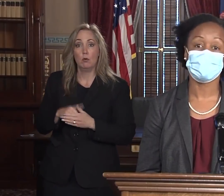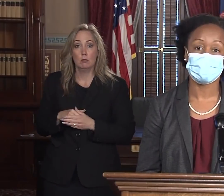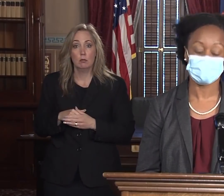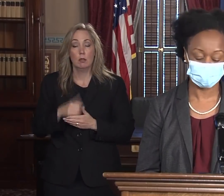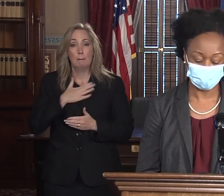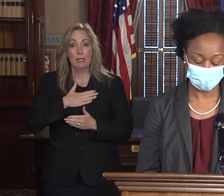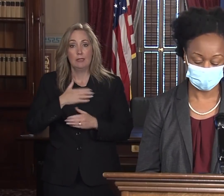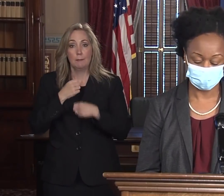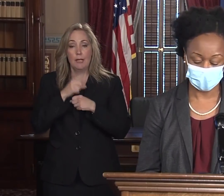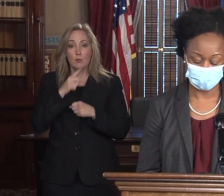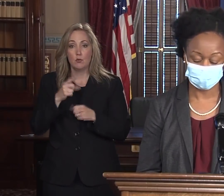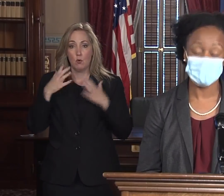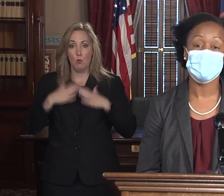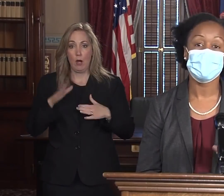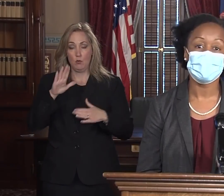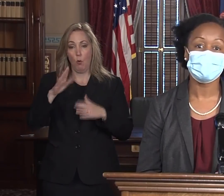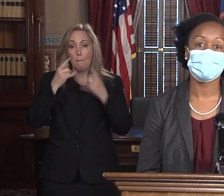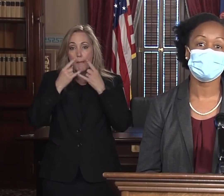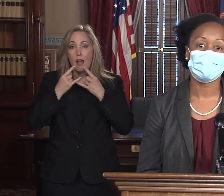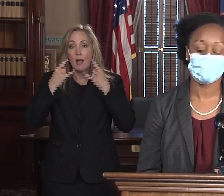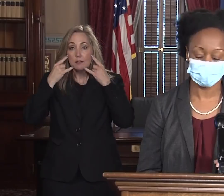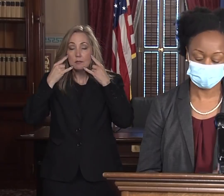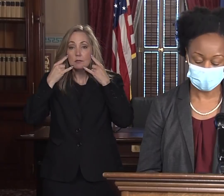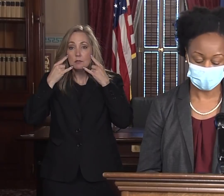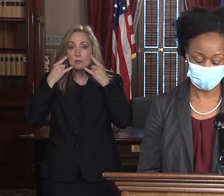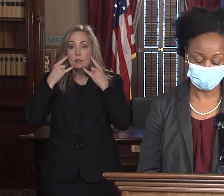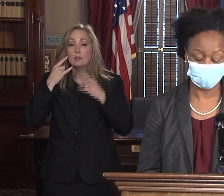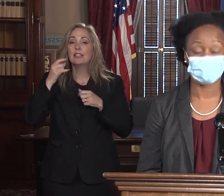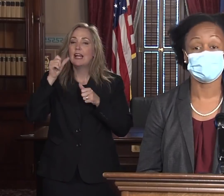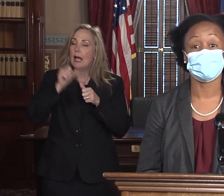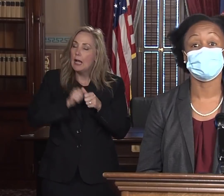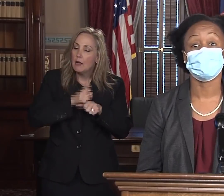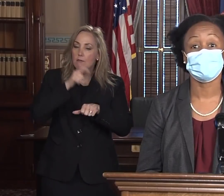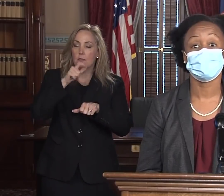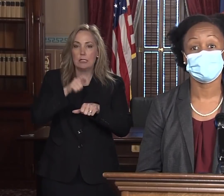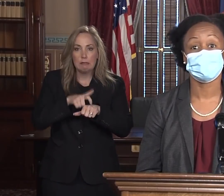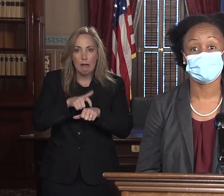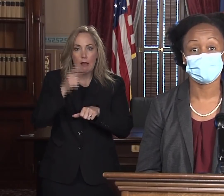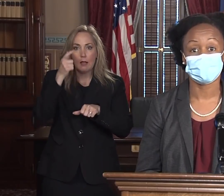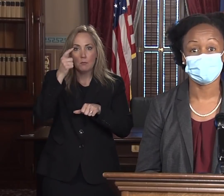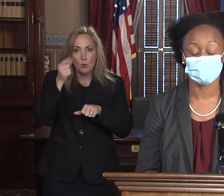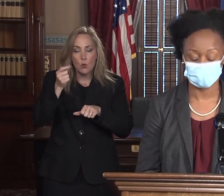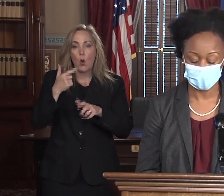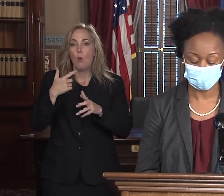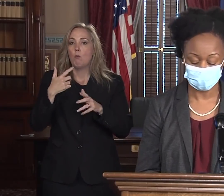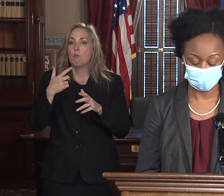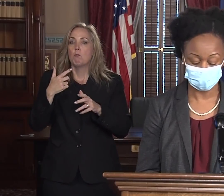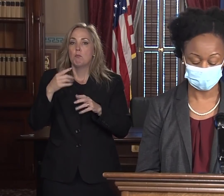THEMSELVES AND PROTECT THEIR COMMUNITIES. AS THE GOVERNOR HAS SAID AND I SAID MANY TIMES, BE SURE TO WEAR